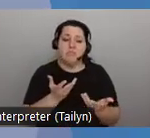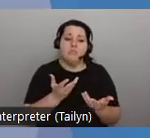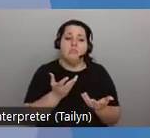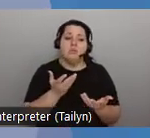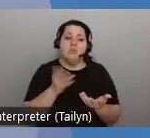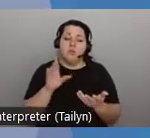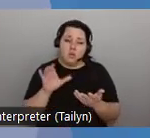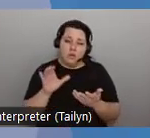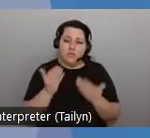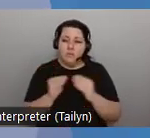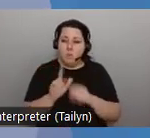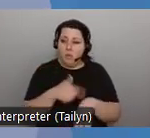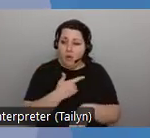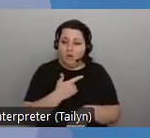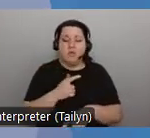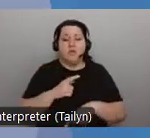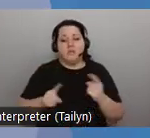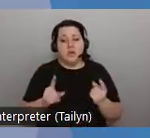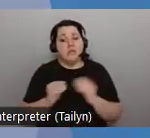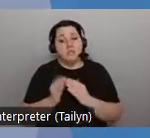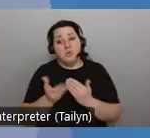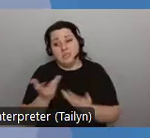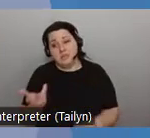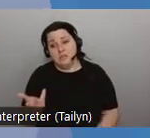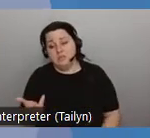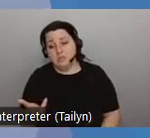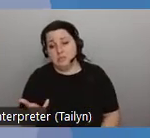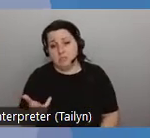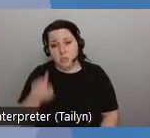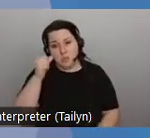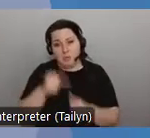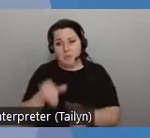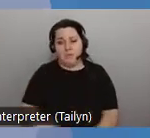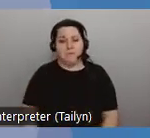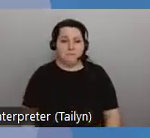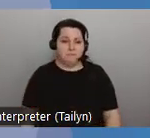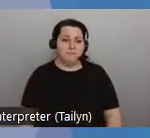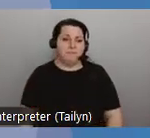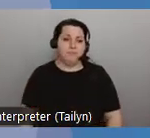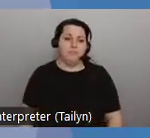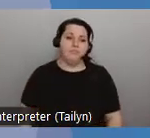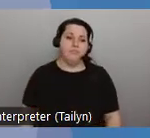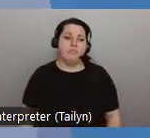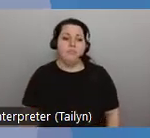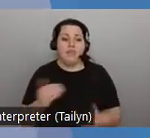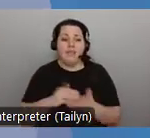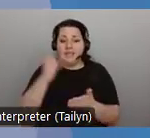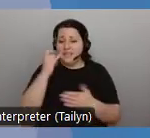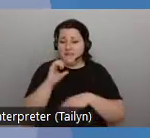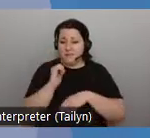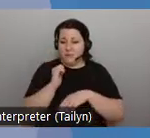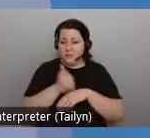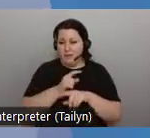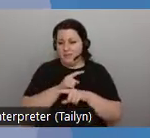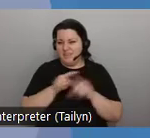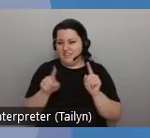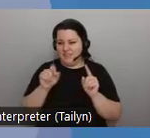properties you are not miss clicking the right run -- wrong one, or can't fit more information. It might make your